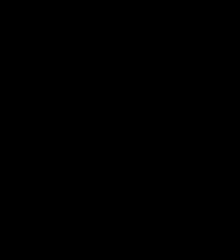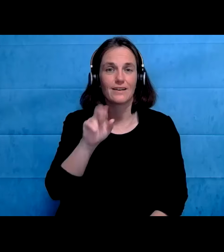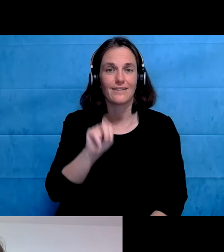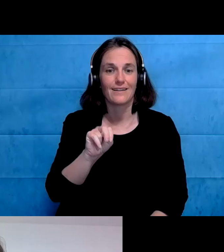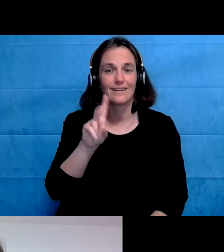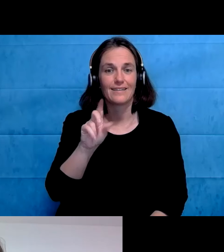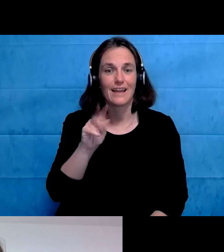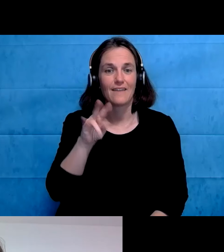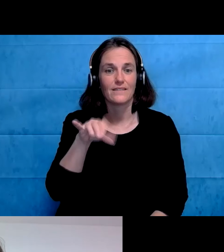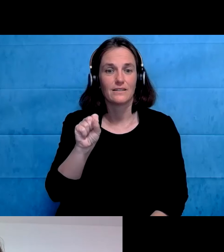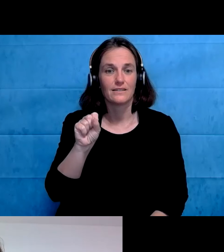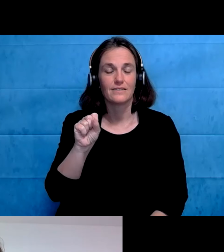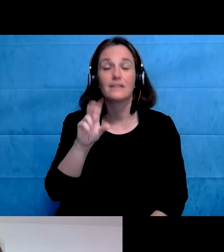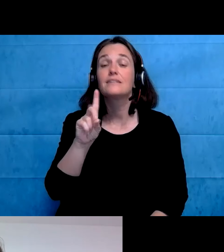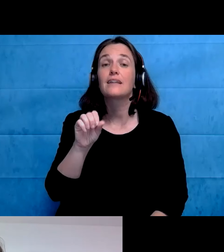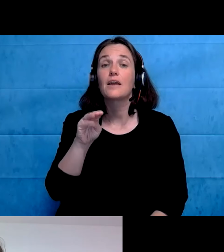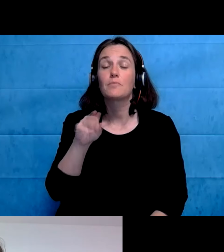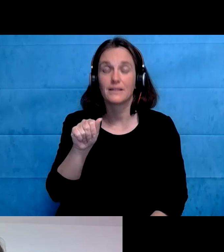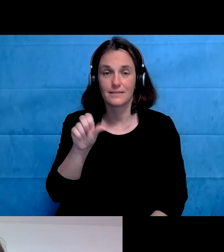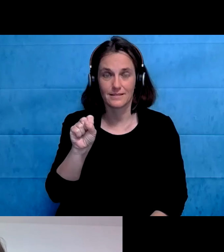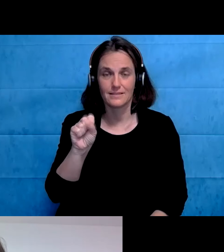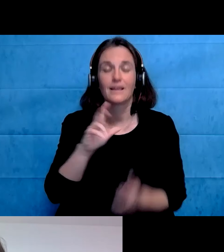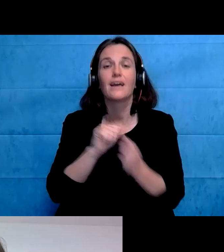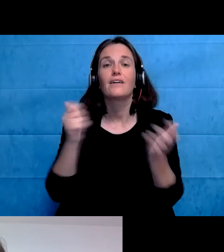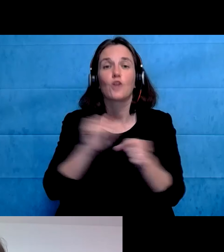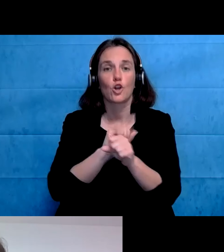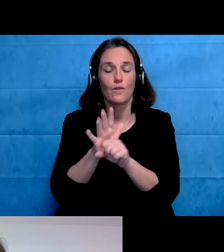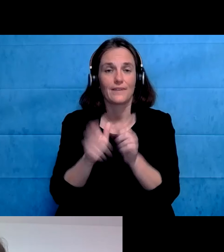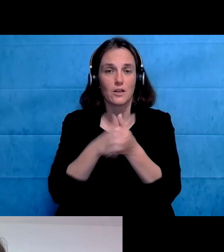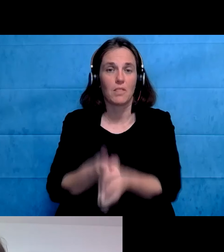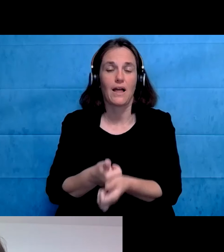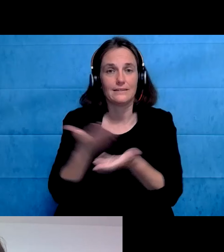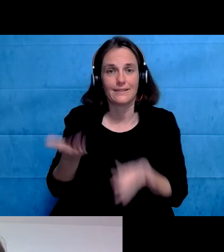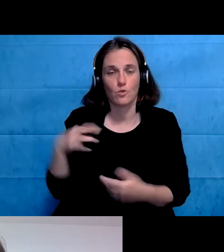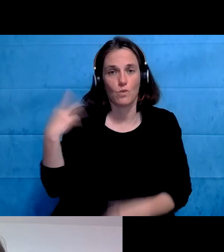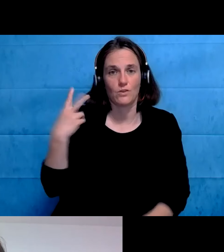Here at Dance Place here in Washington, D.C. and I am a Doctor of Physical Therapy